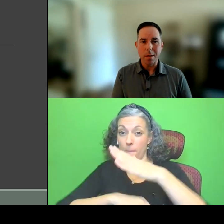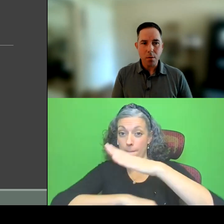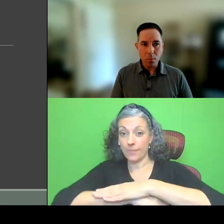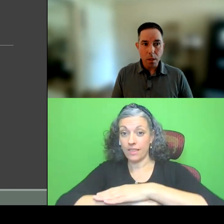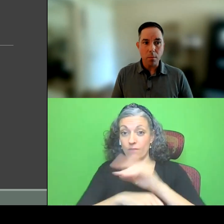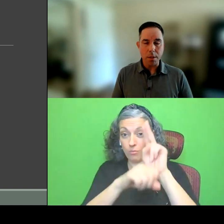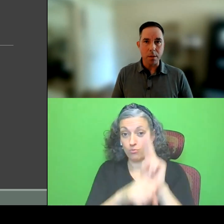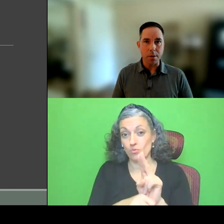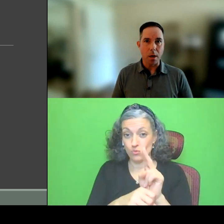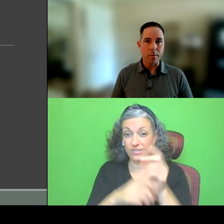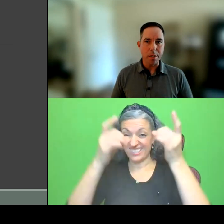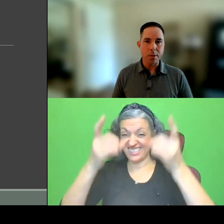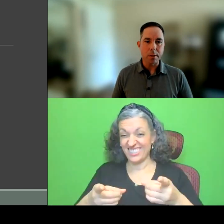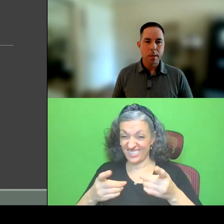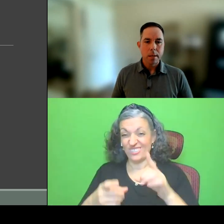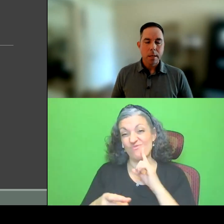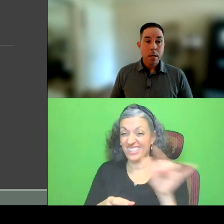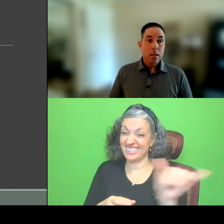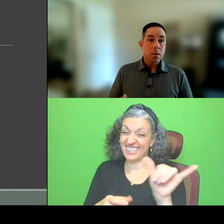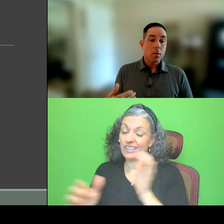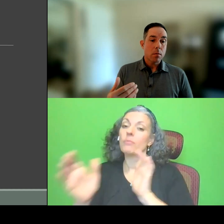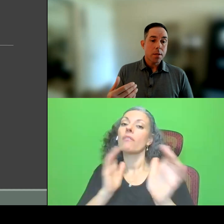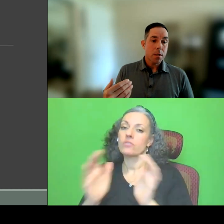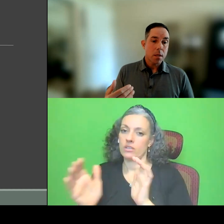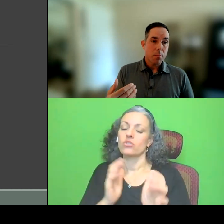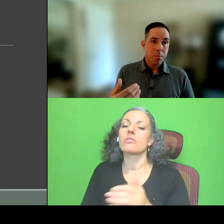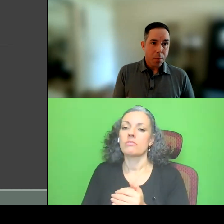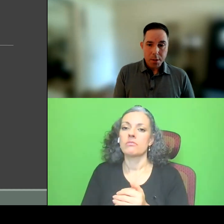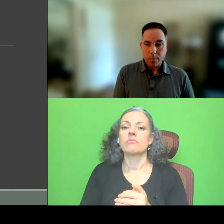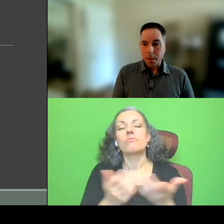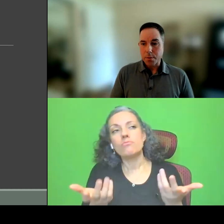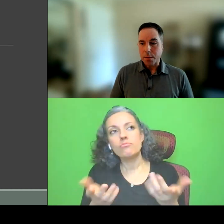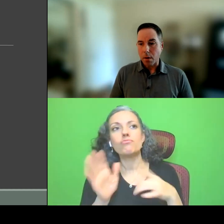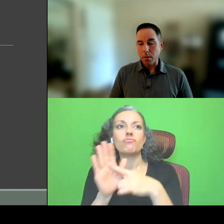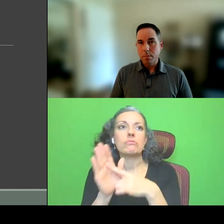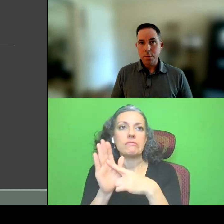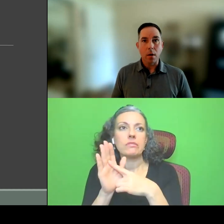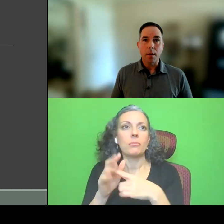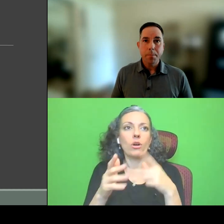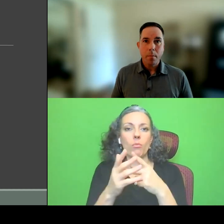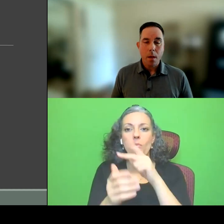It's a really, really similar conversation. So, let's say project managers are struggling.